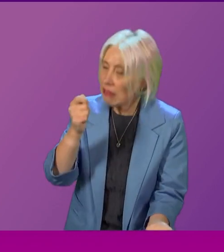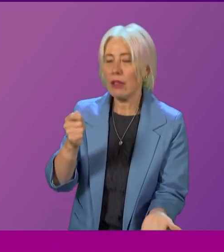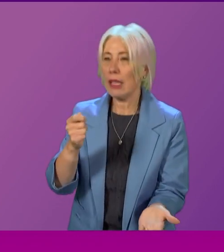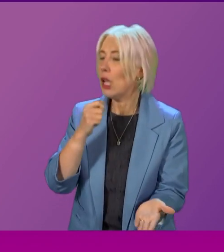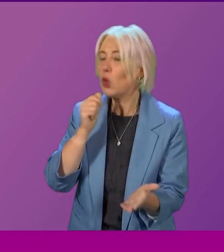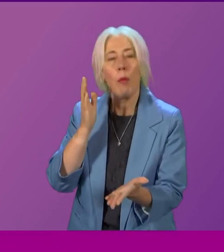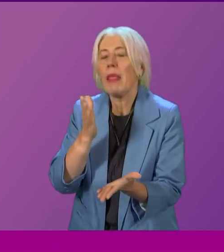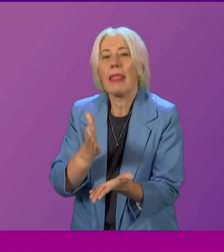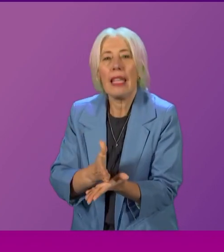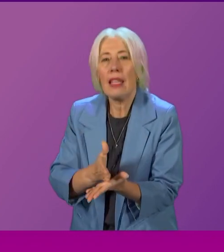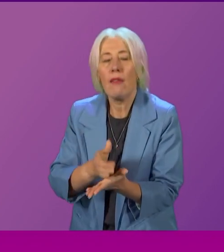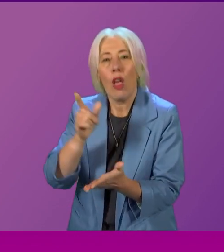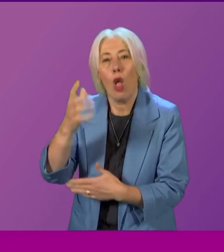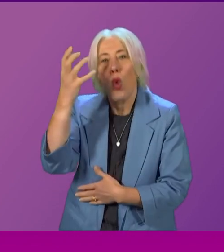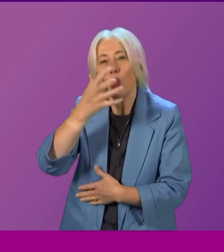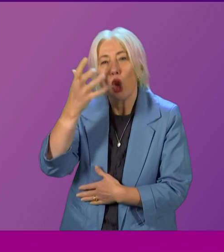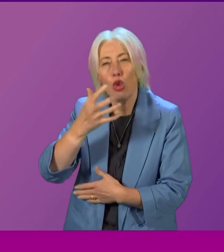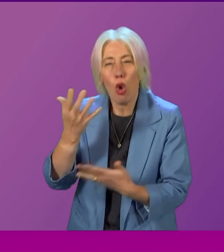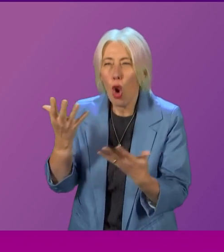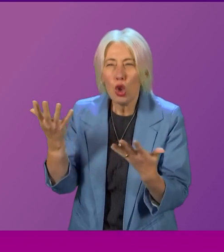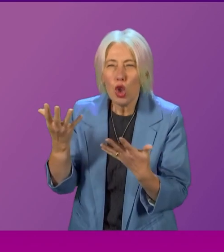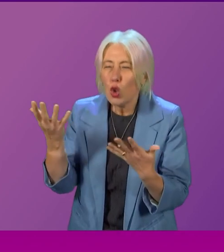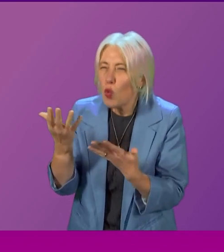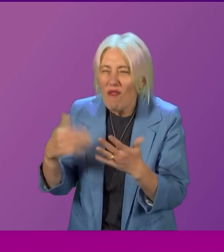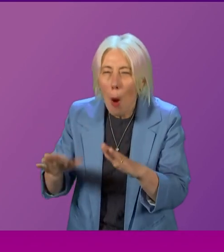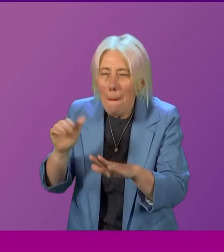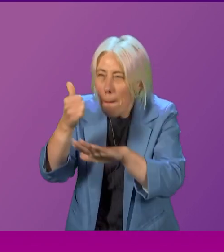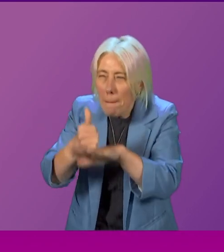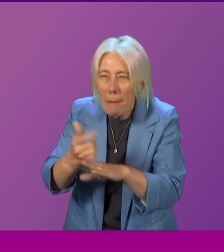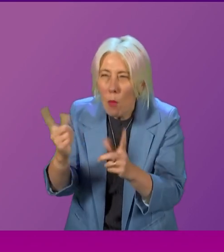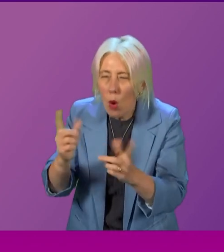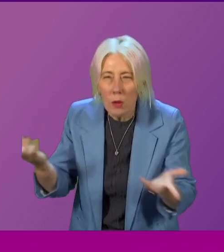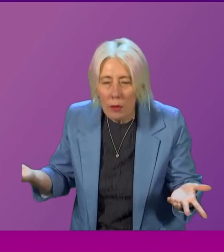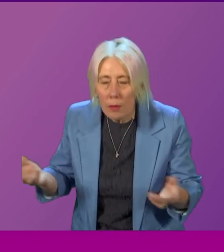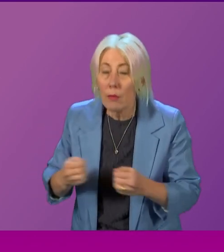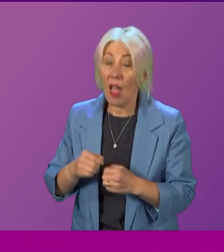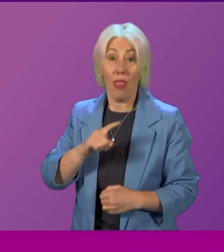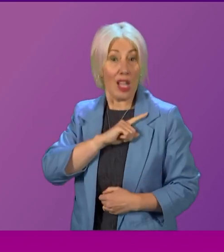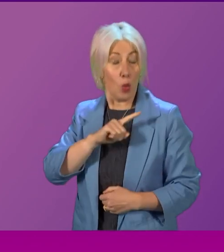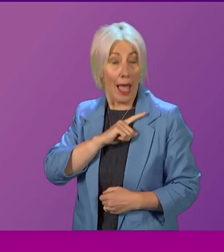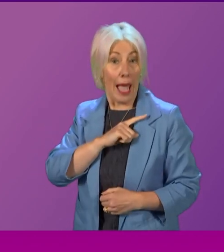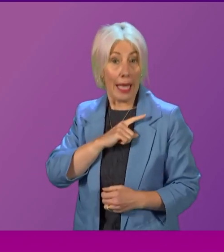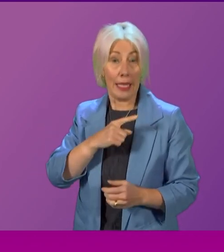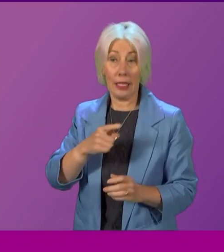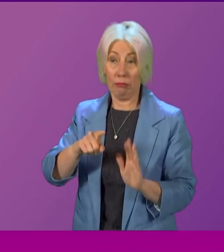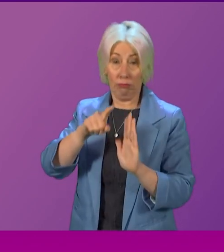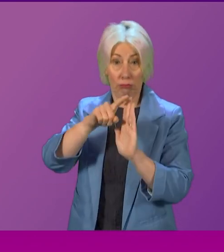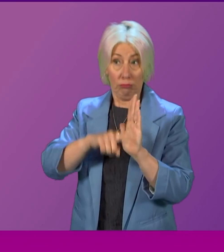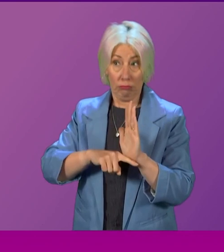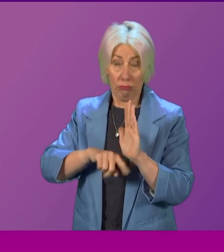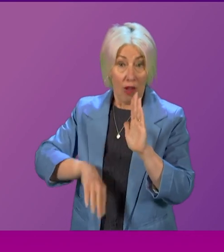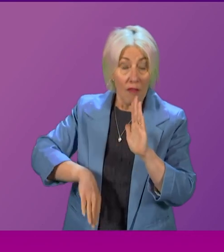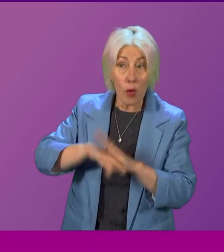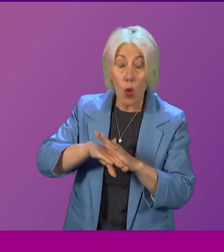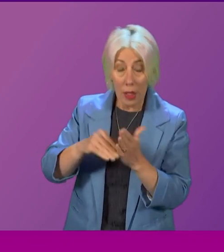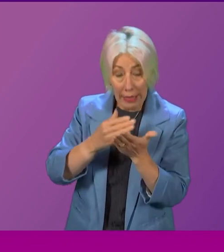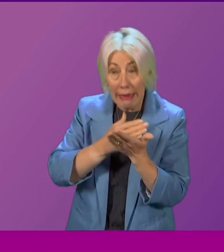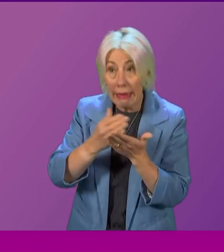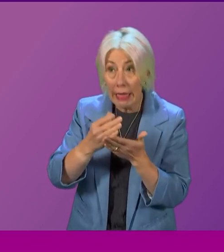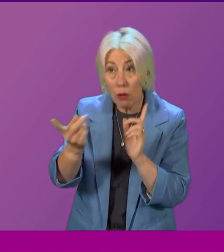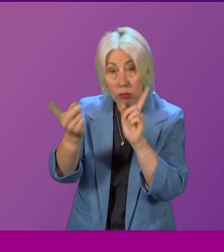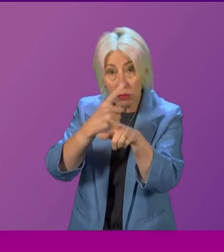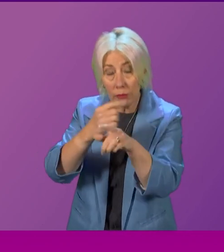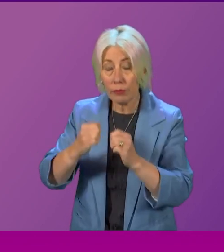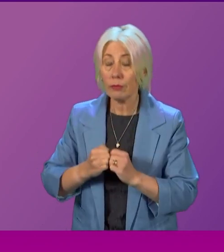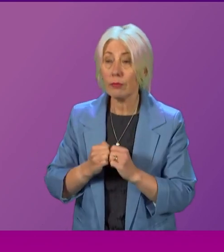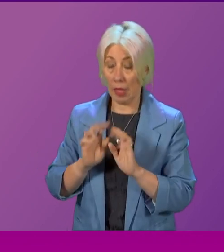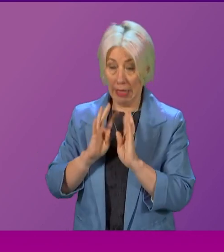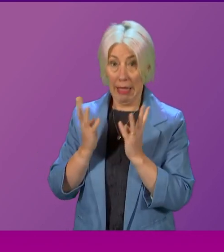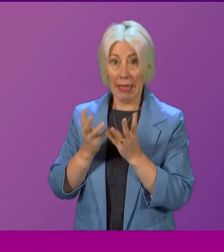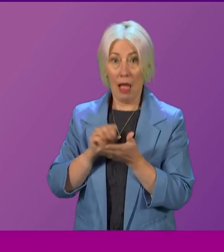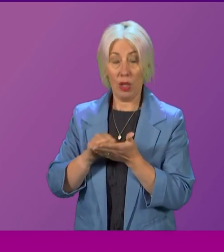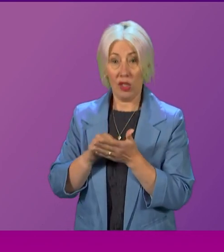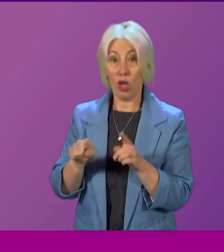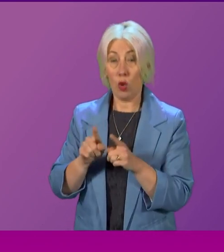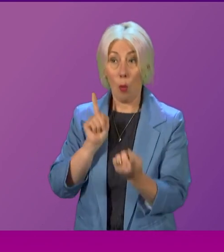that those concerns are well founded—she will also meet the special rapporteur next